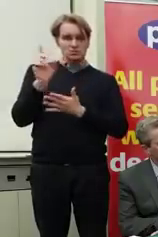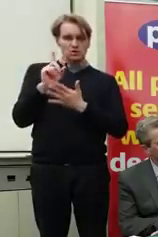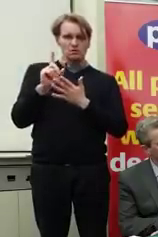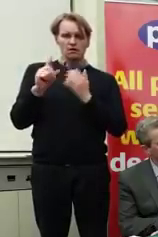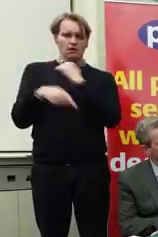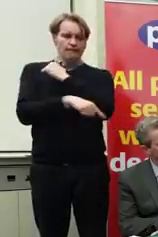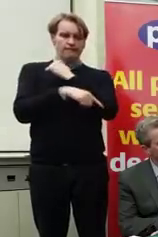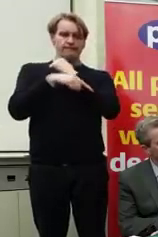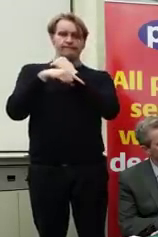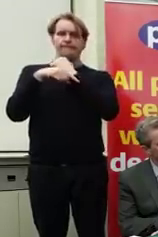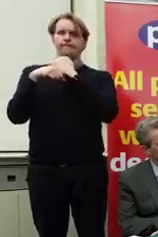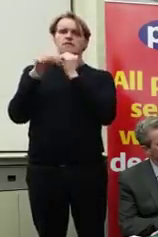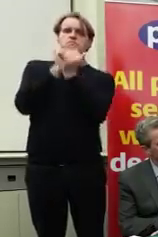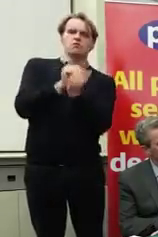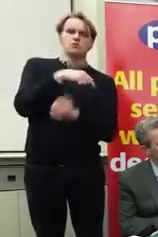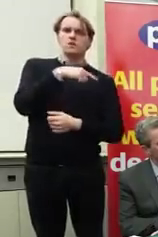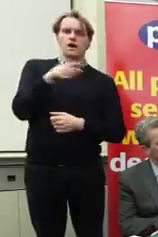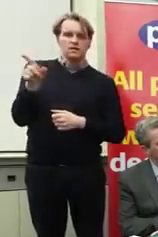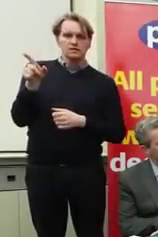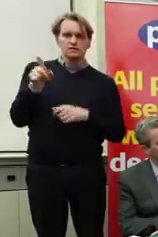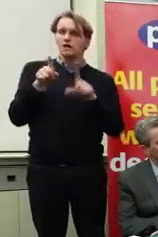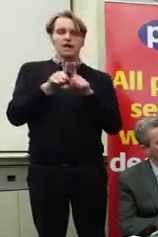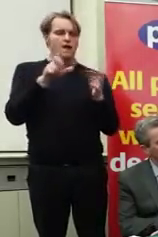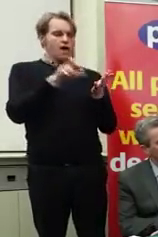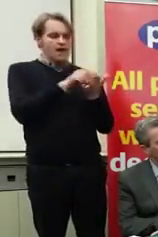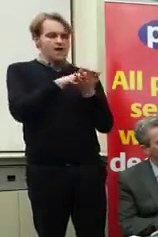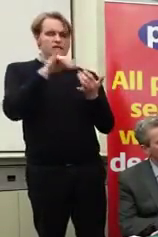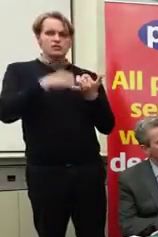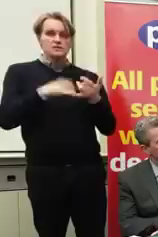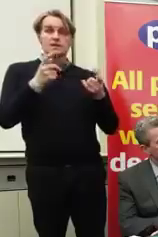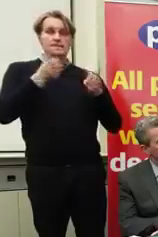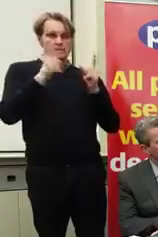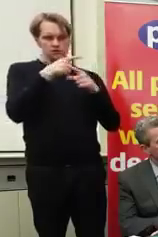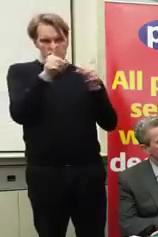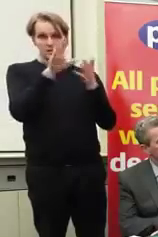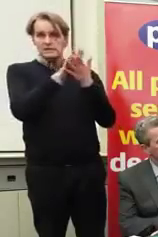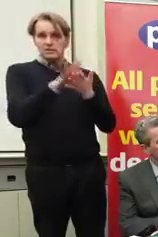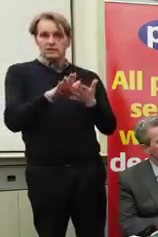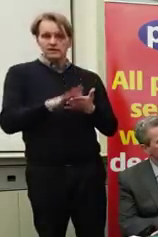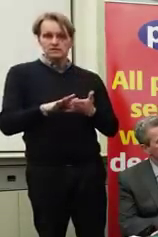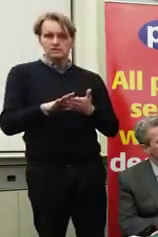so you've shifted onto the shoulders of NHS managers. The NHS trusts are going to have £1 billion worth